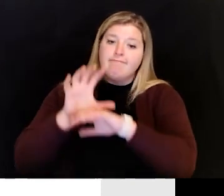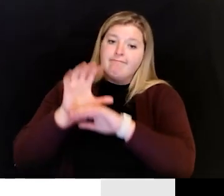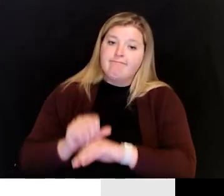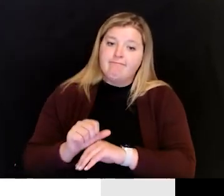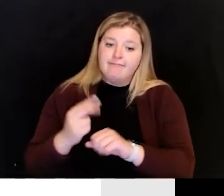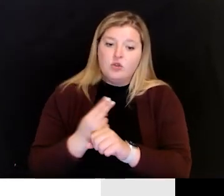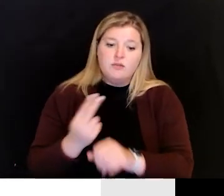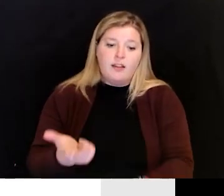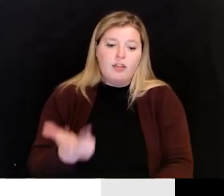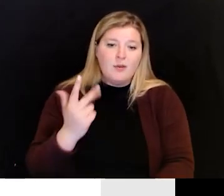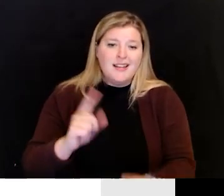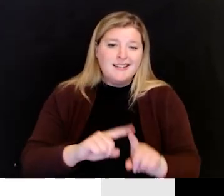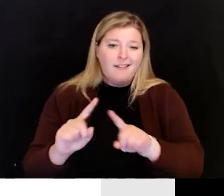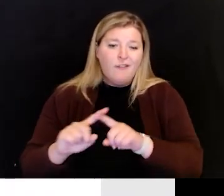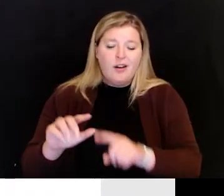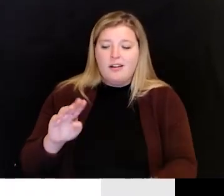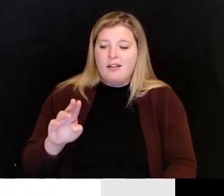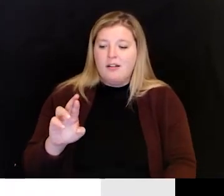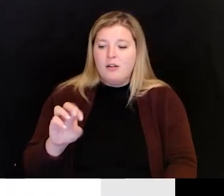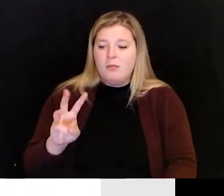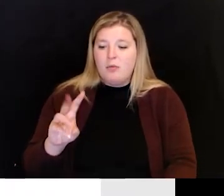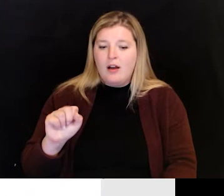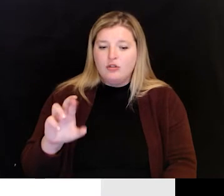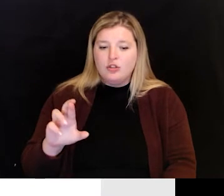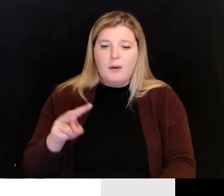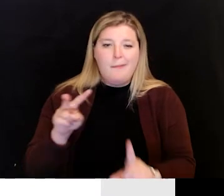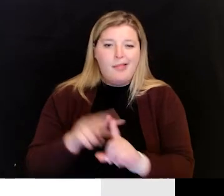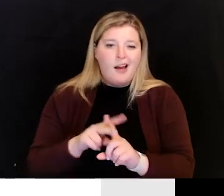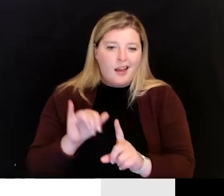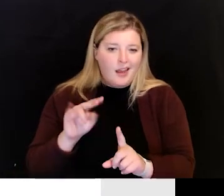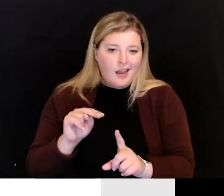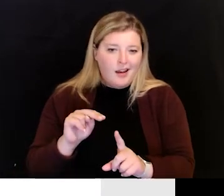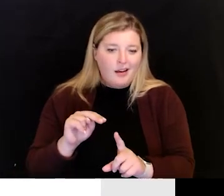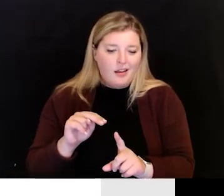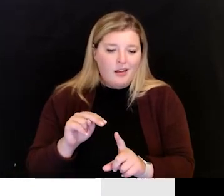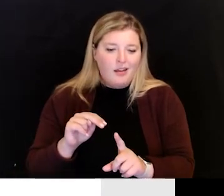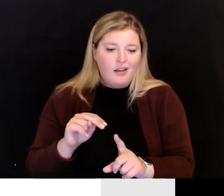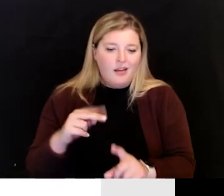browser plug-ins to check accessibility,